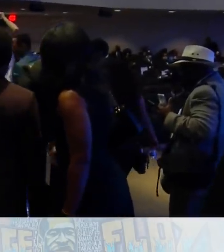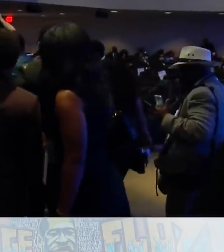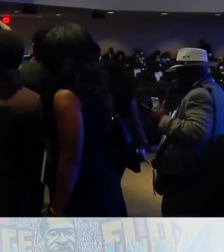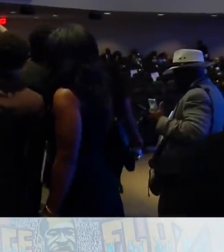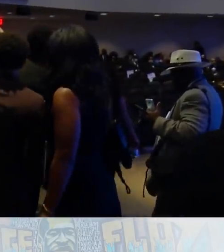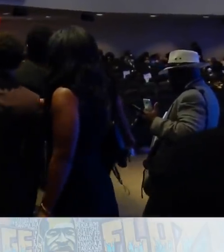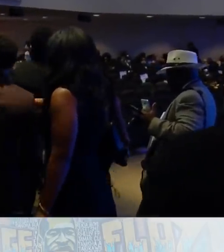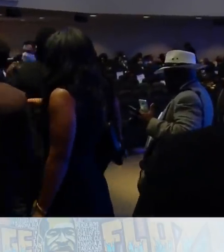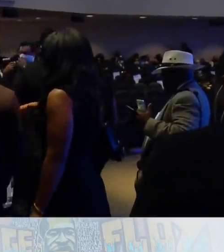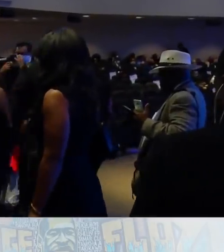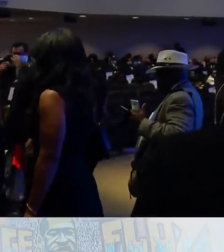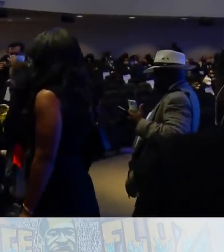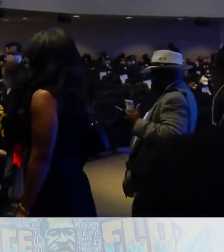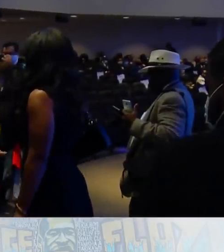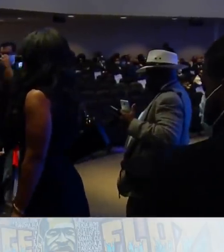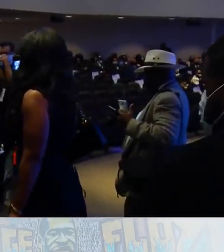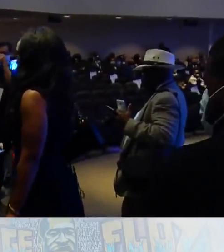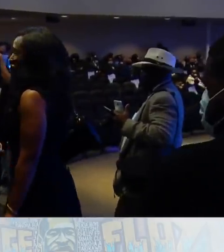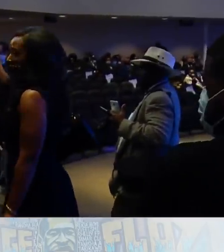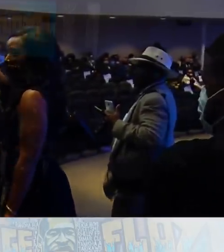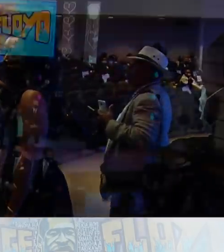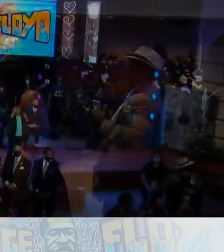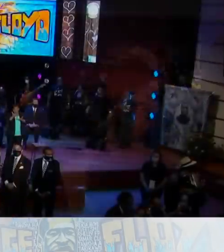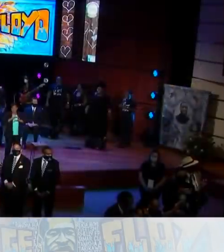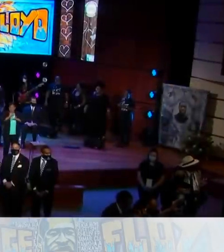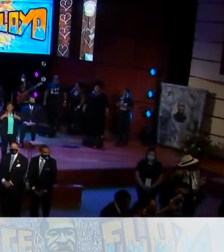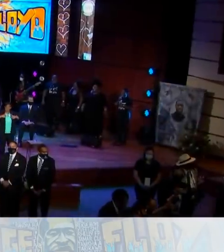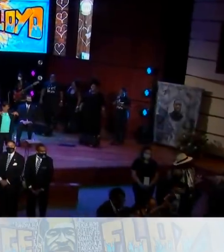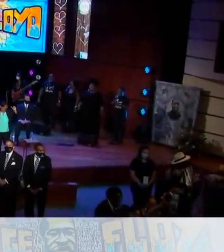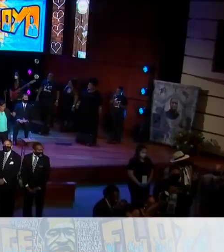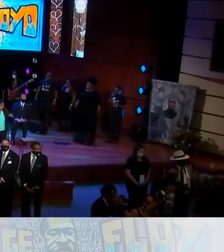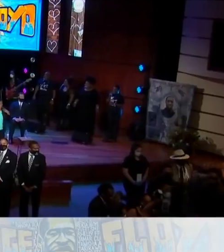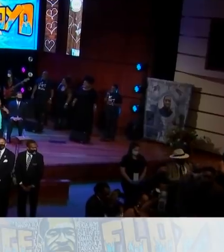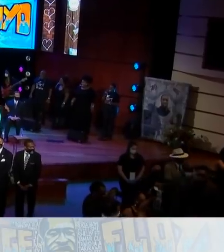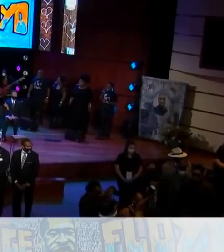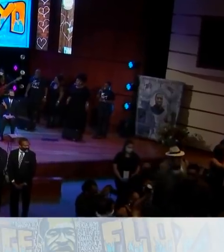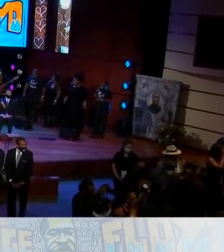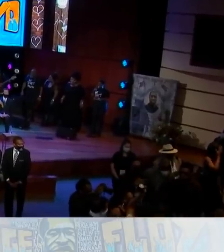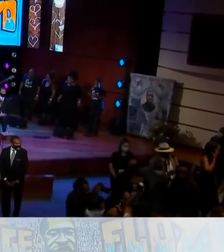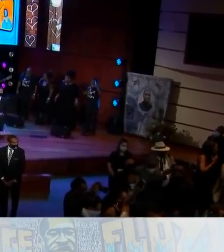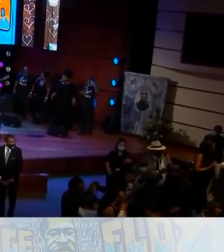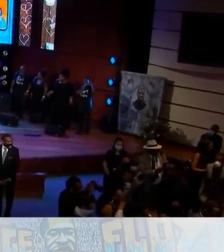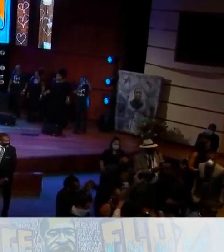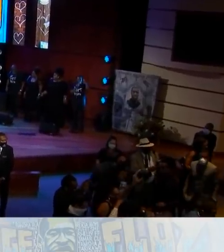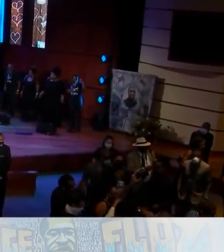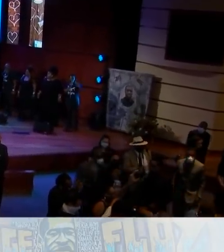CAN BEAR I TRUST HIM I CAN BEAR IT